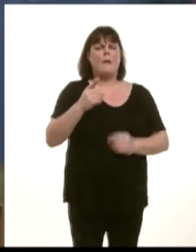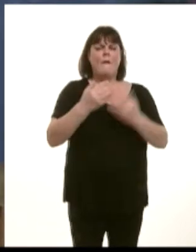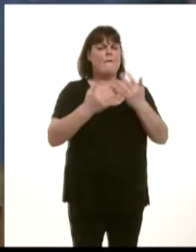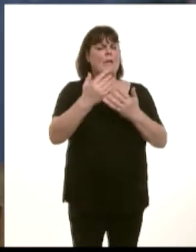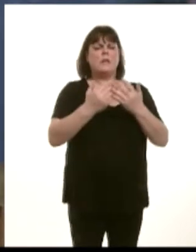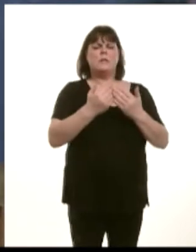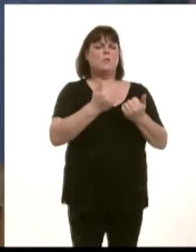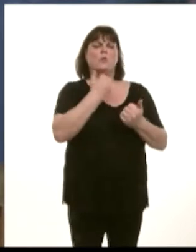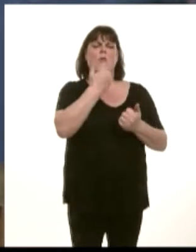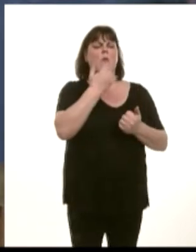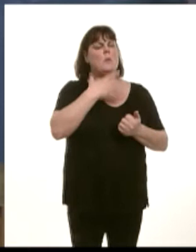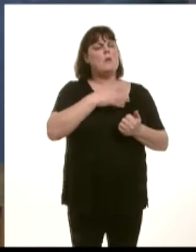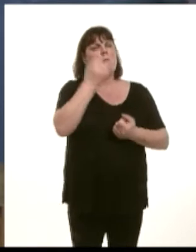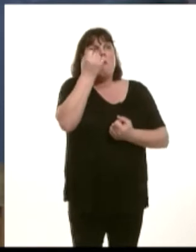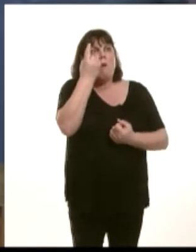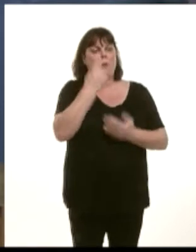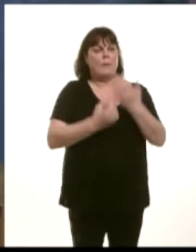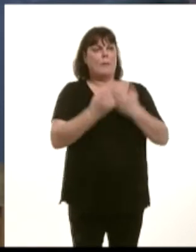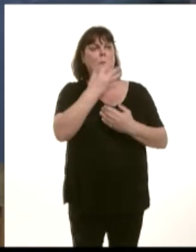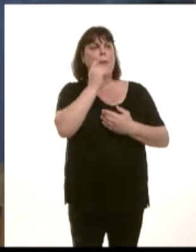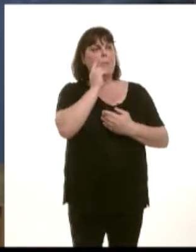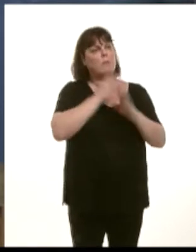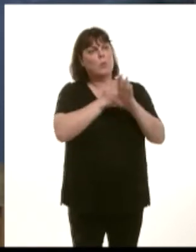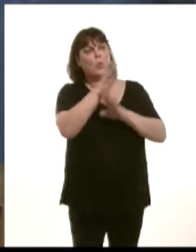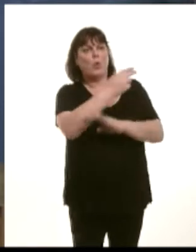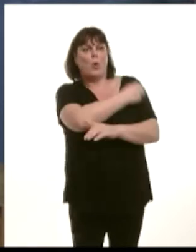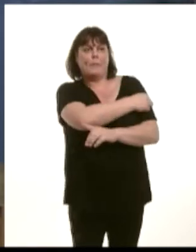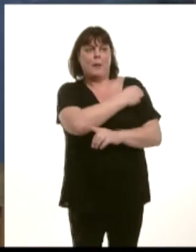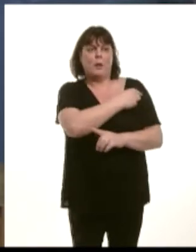on in our A&E departments that was highlighted just yesterday by the heartbreaking account